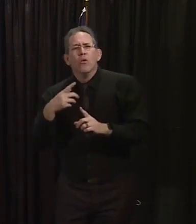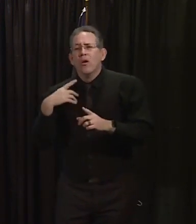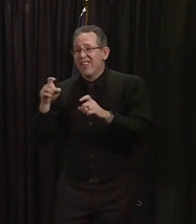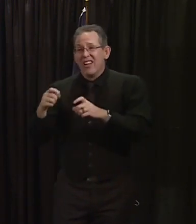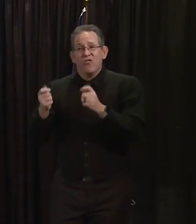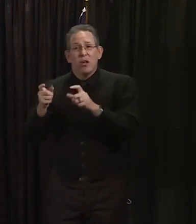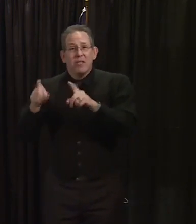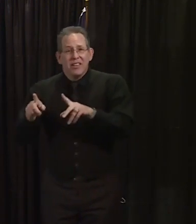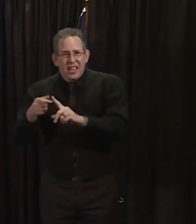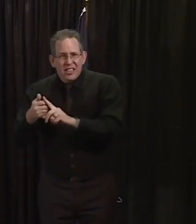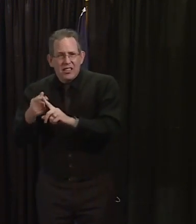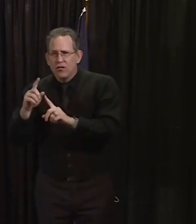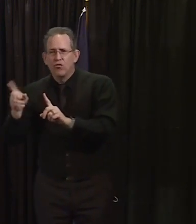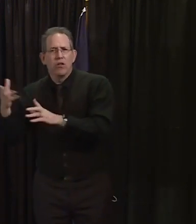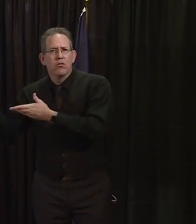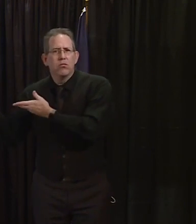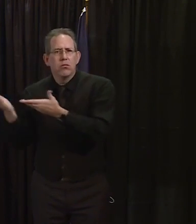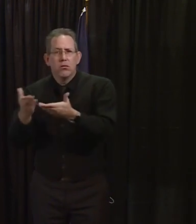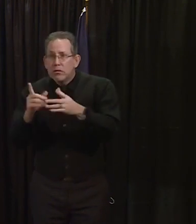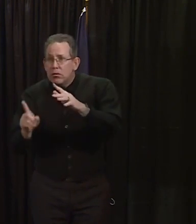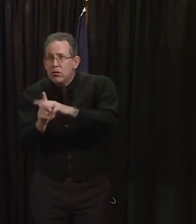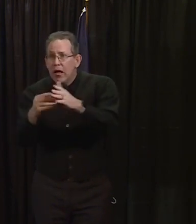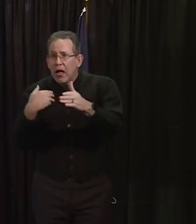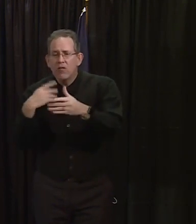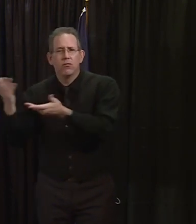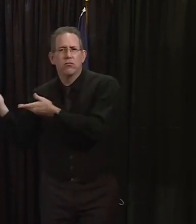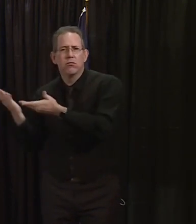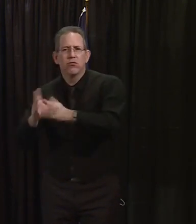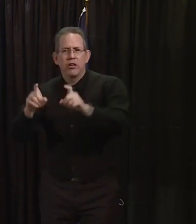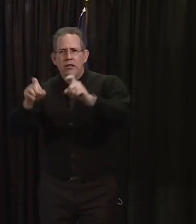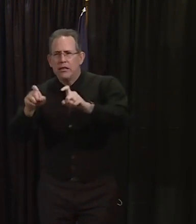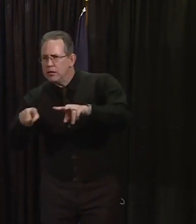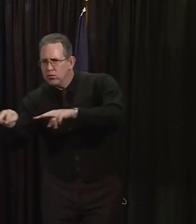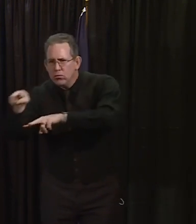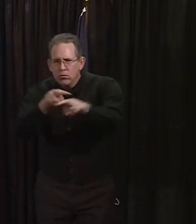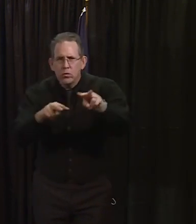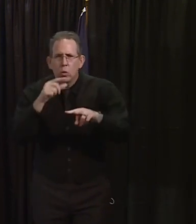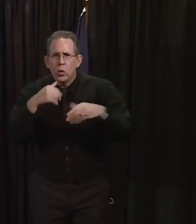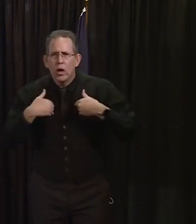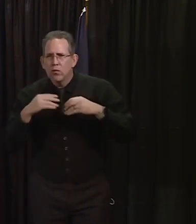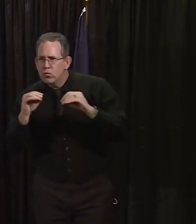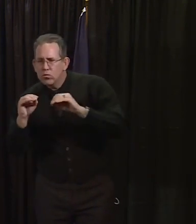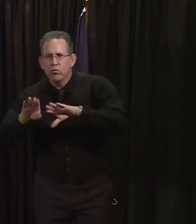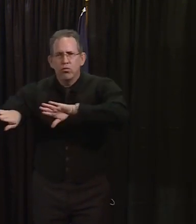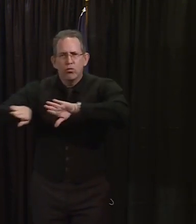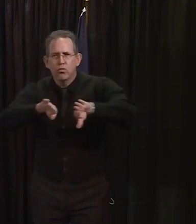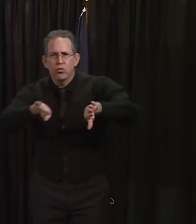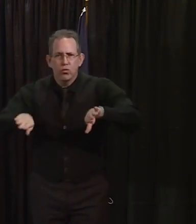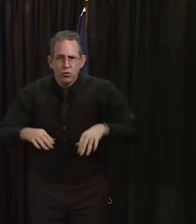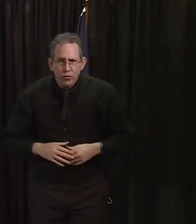them through test to stay. Now, I know on social media, some including a